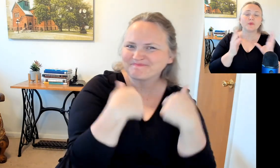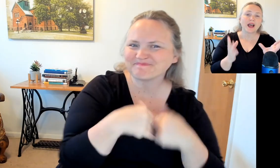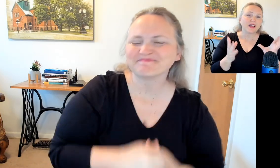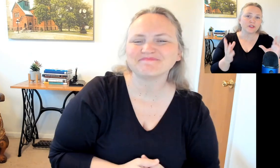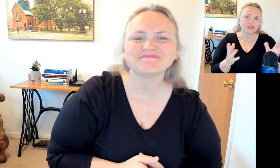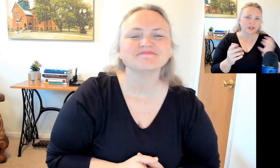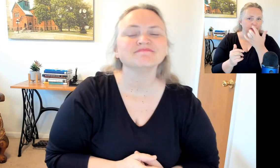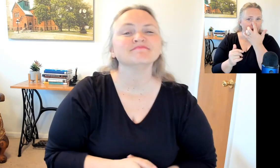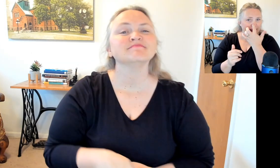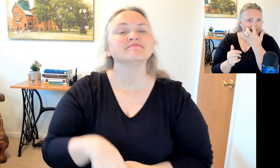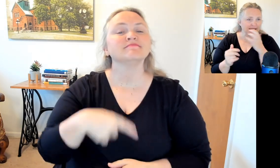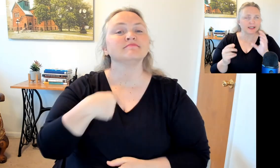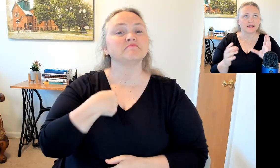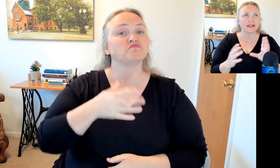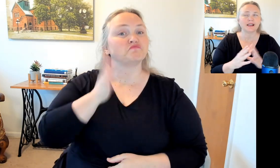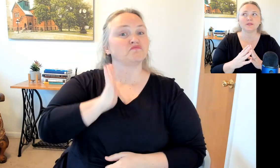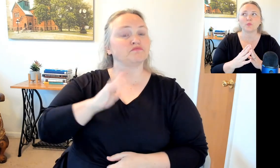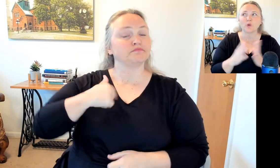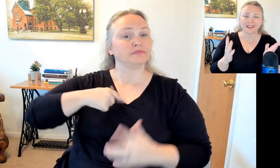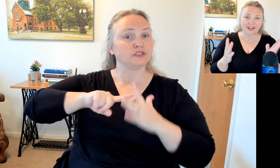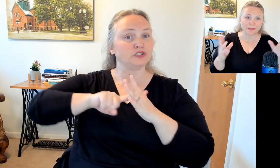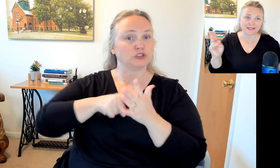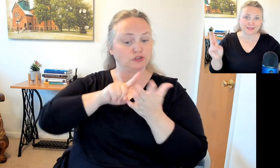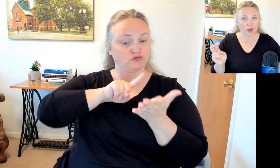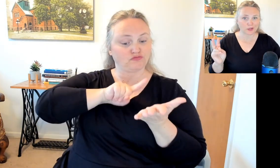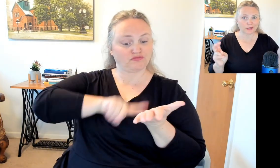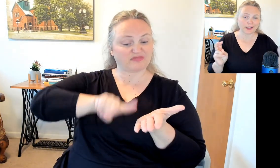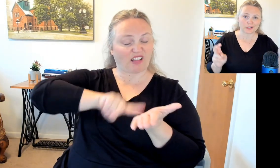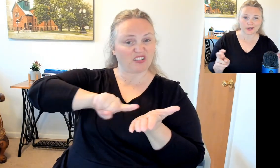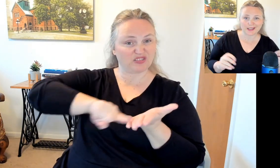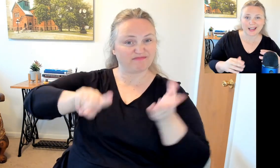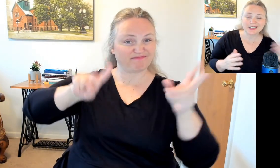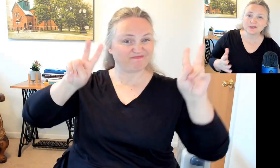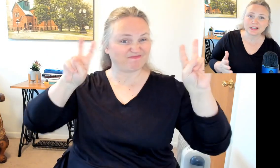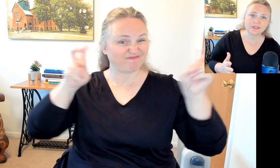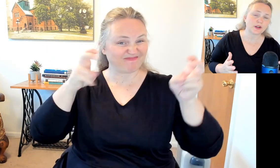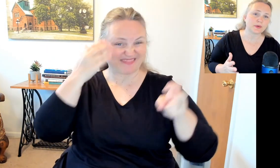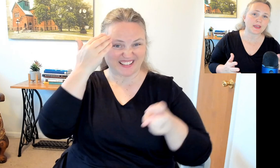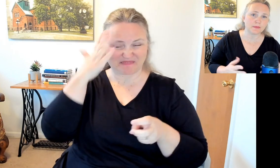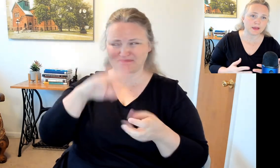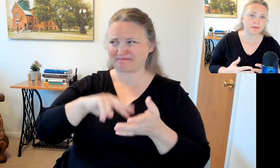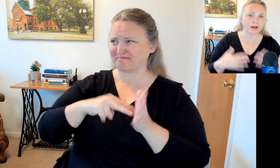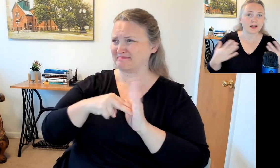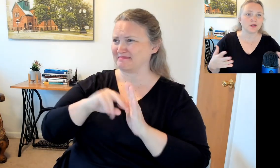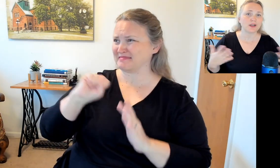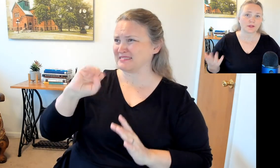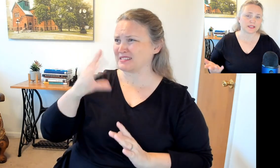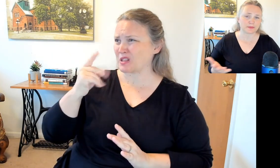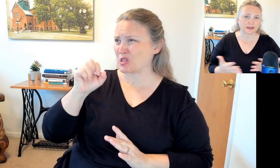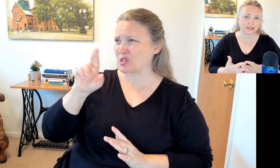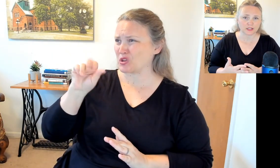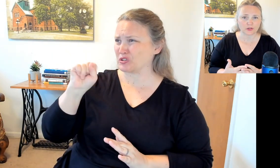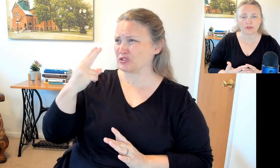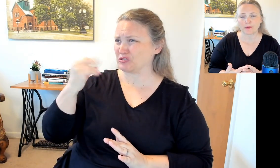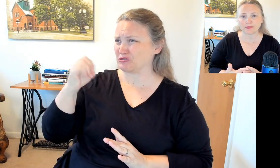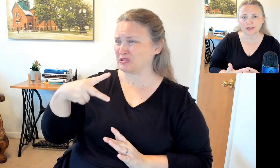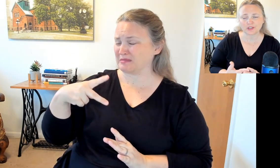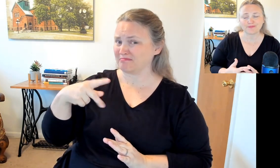When I first started writing and working on my scholarly agenda, I didn't really even know what that meant, but I knew that I was expected to do it for my position.